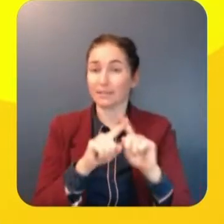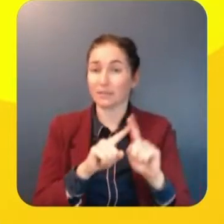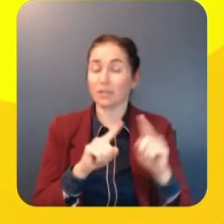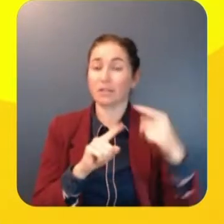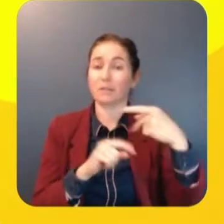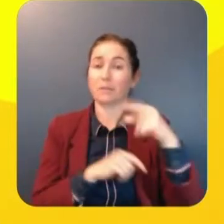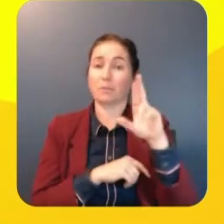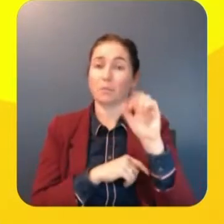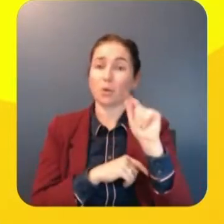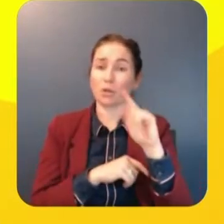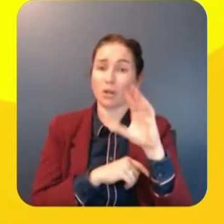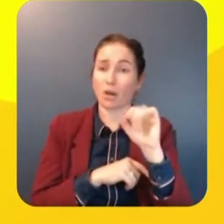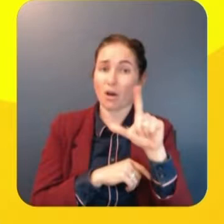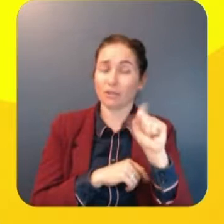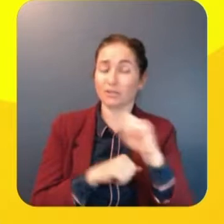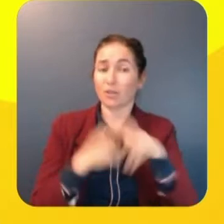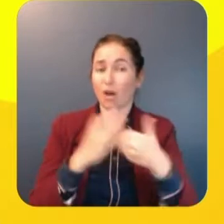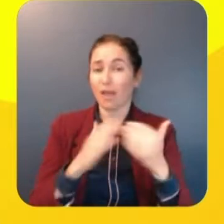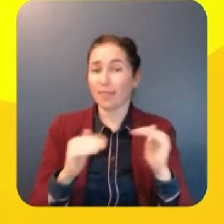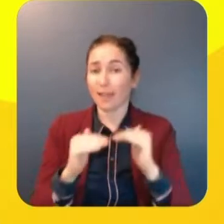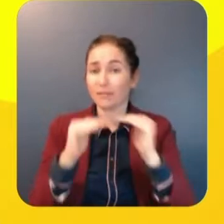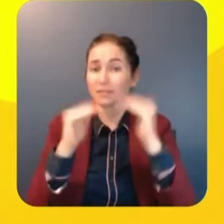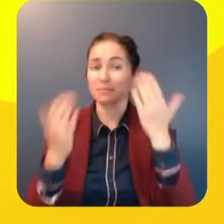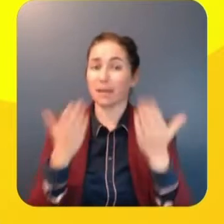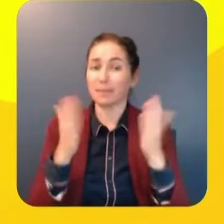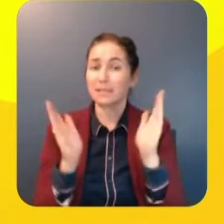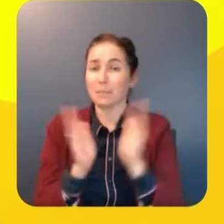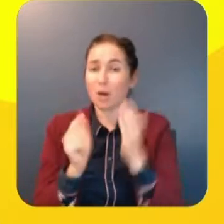And this might be a small, but I think a very important step forward.